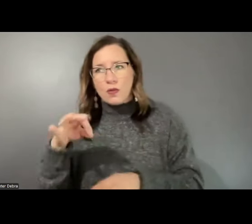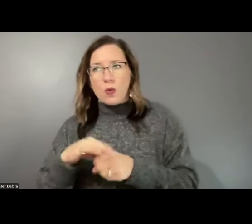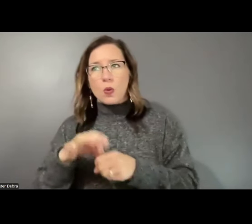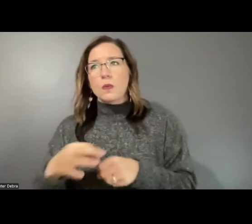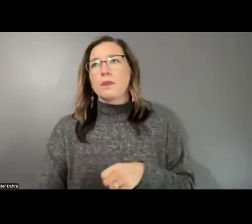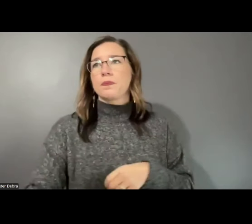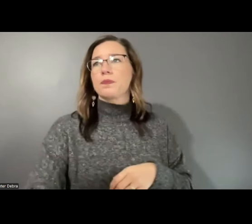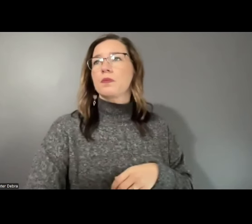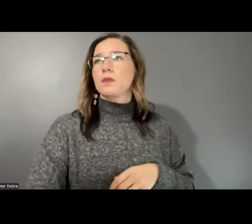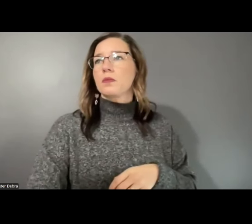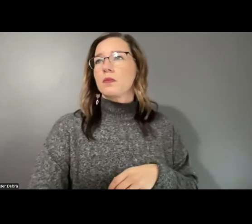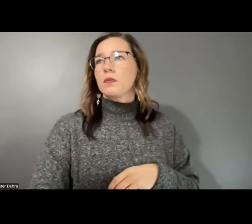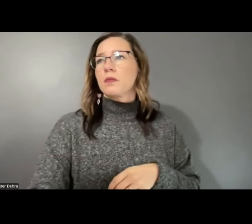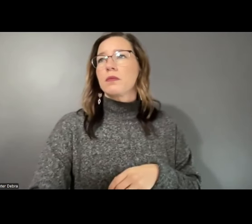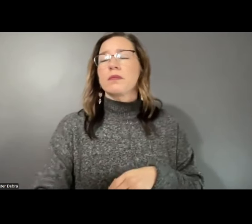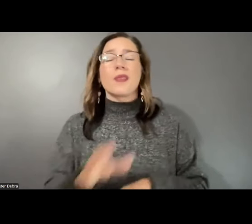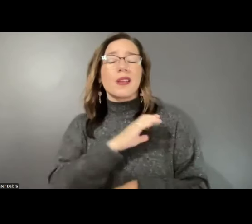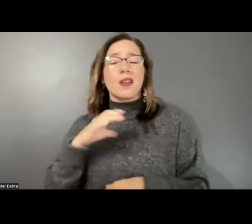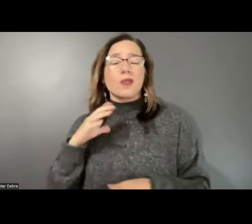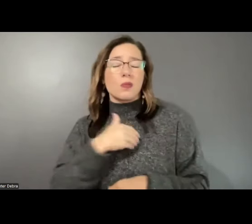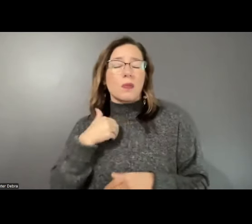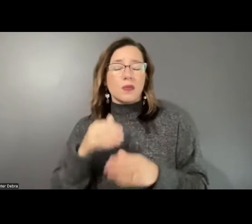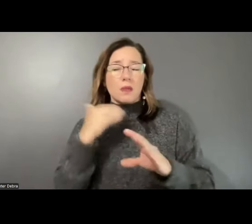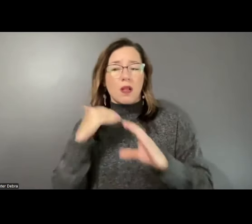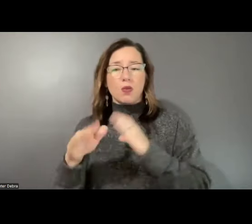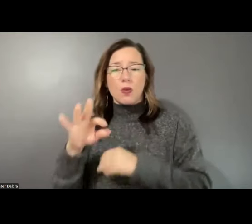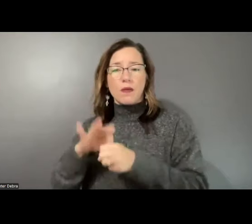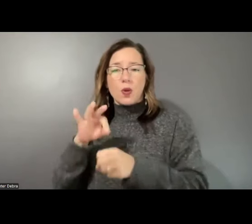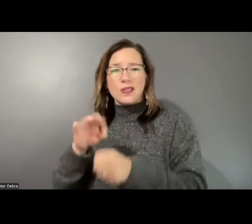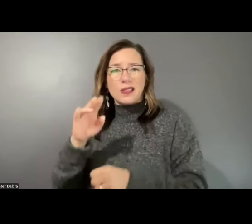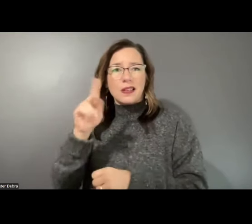Council members, you must email your votes to Kim Jefferson in this category immediately